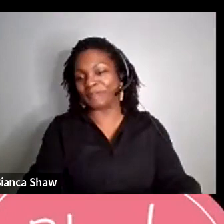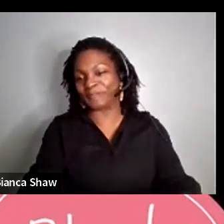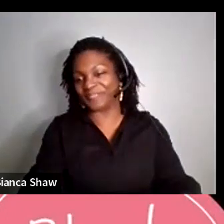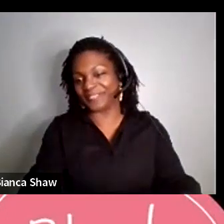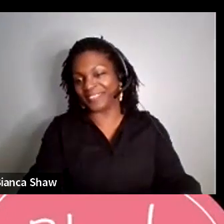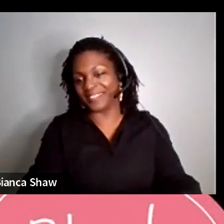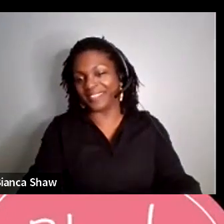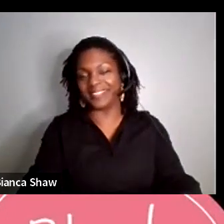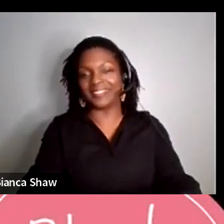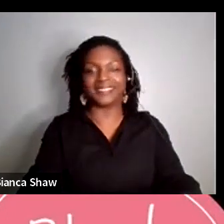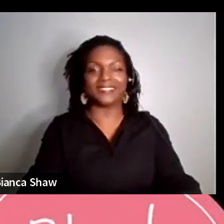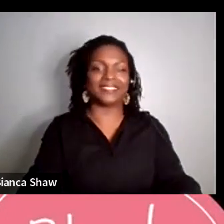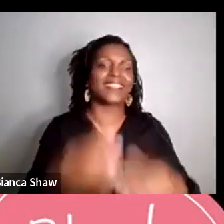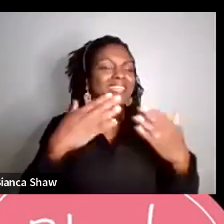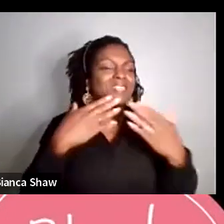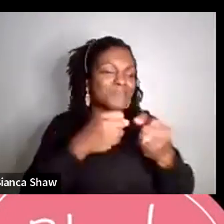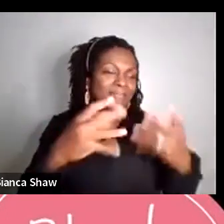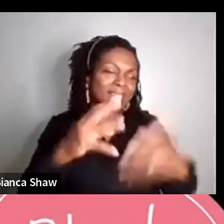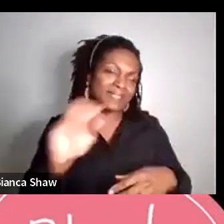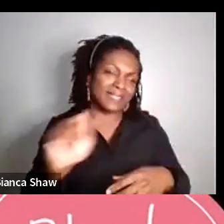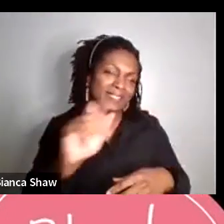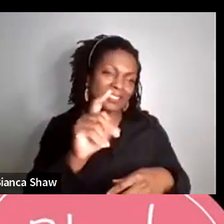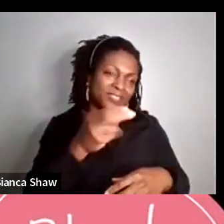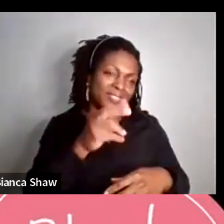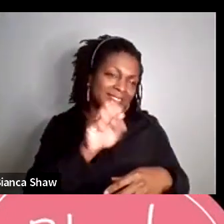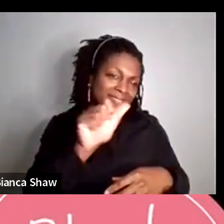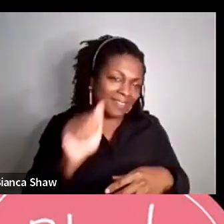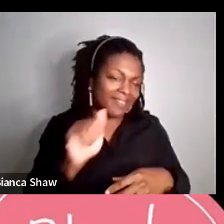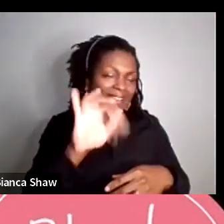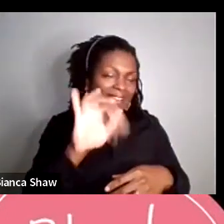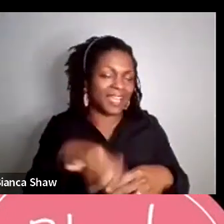I appreciate you. Alright, Dylan, tell us about this.